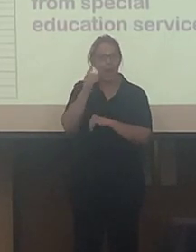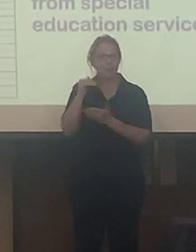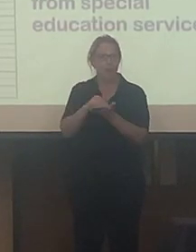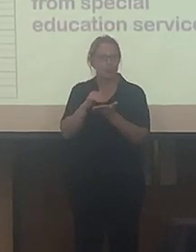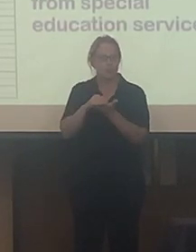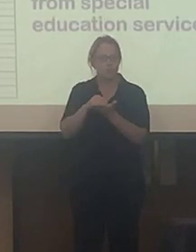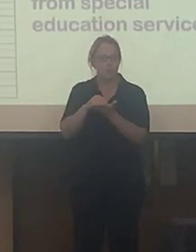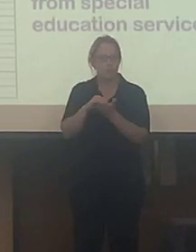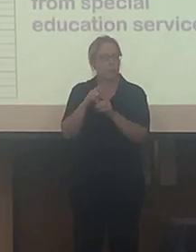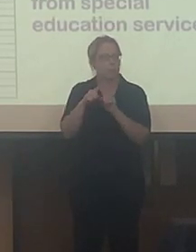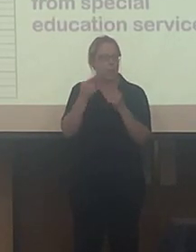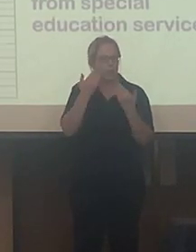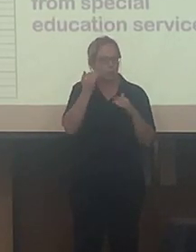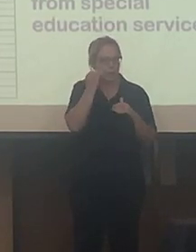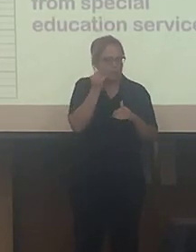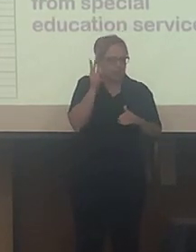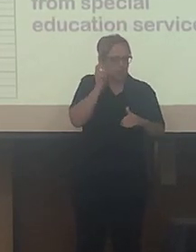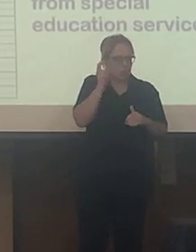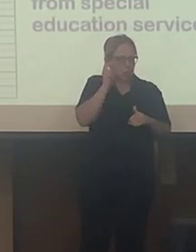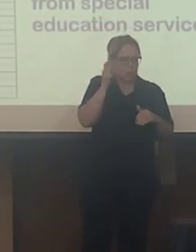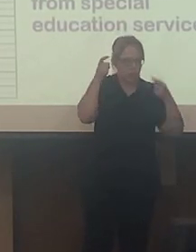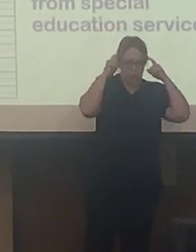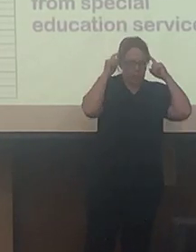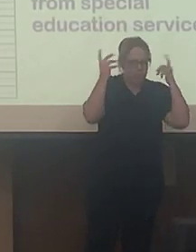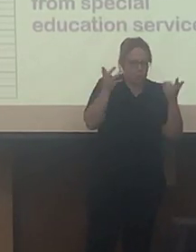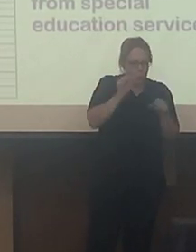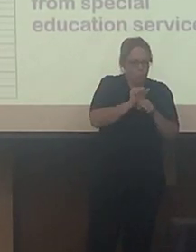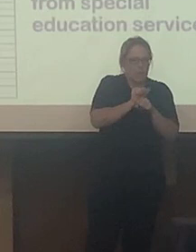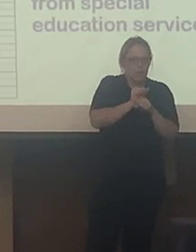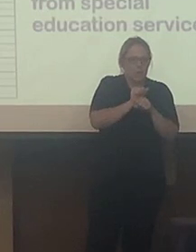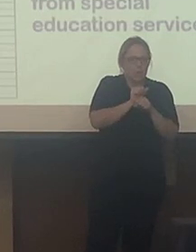the hearing aids are working and do you think your child can say you know i think the battery's good